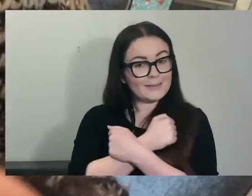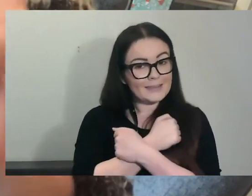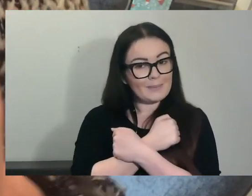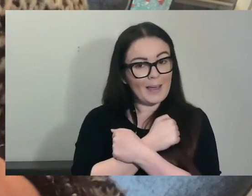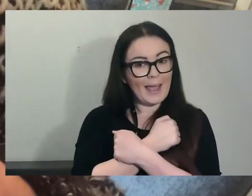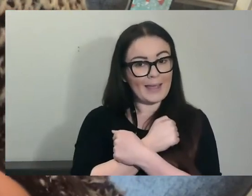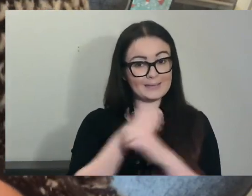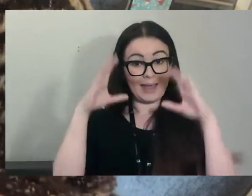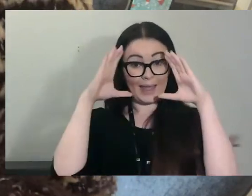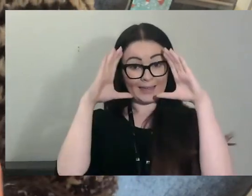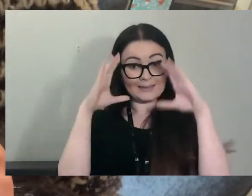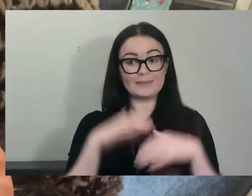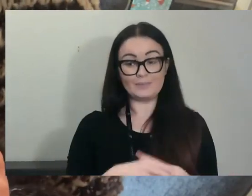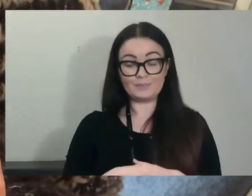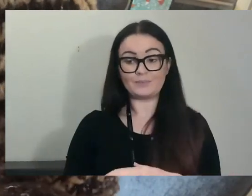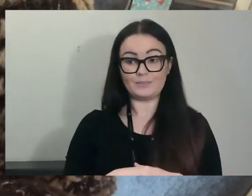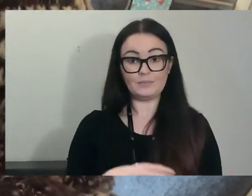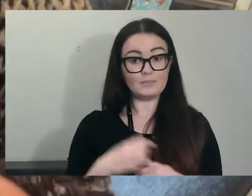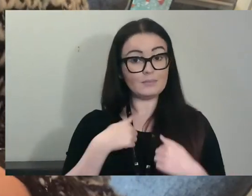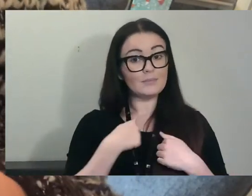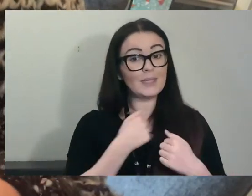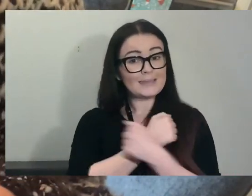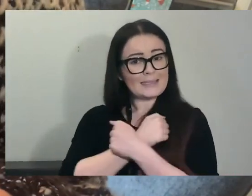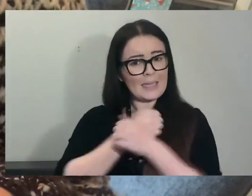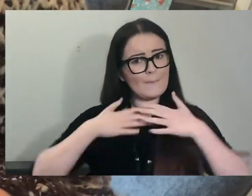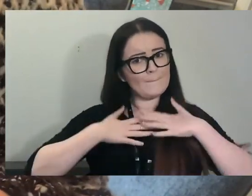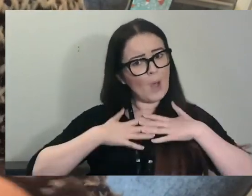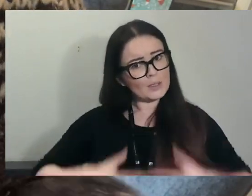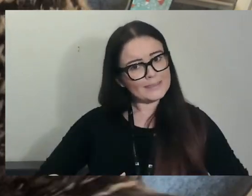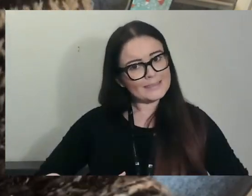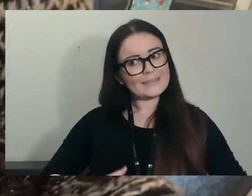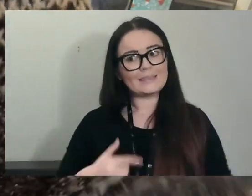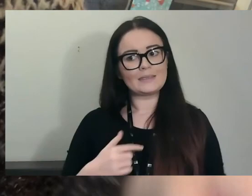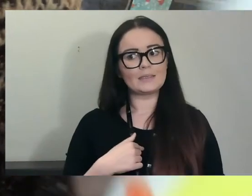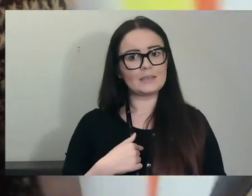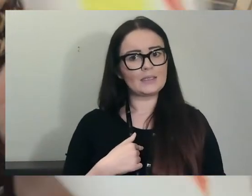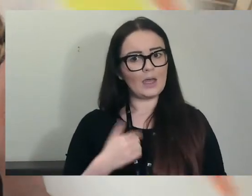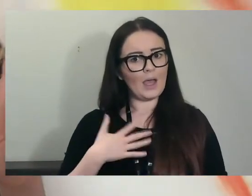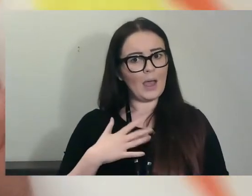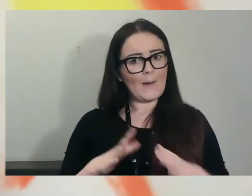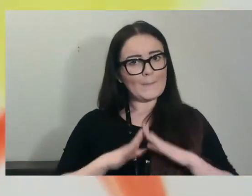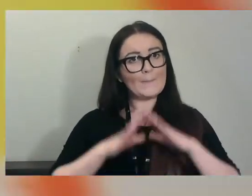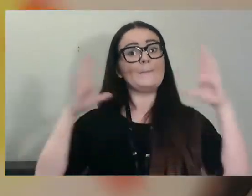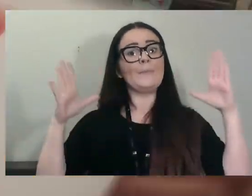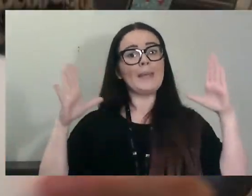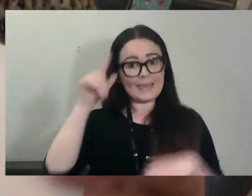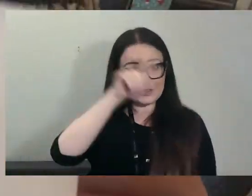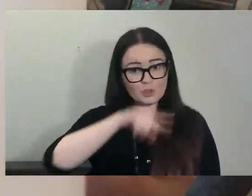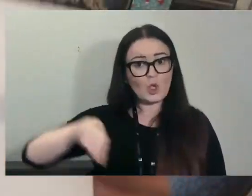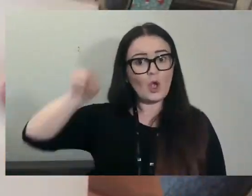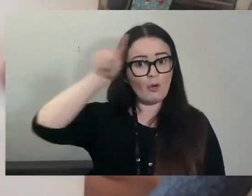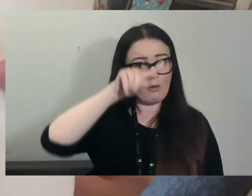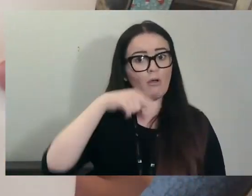teddy bear's head. Now for my teddy bear's body I want my teddy bear to have a big circle,